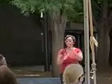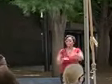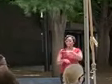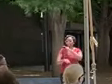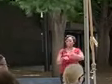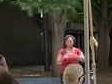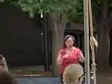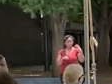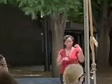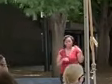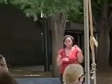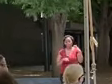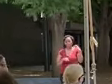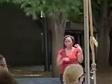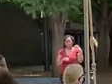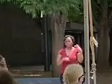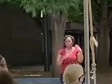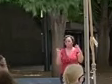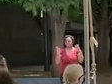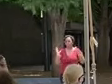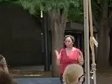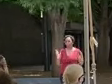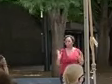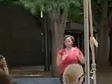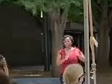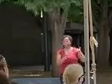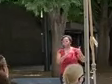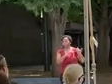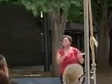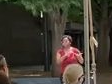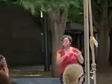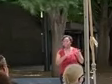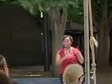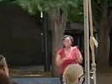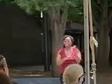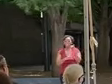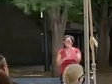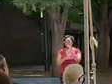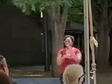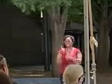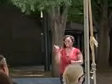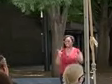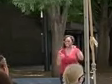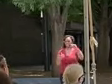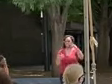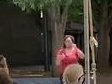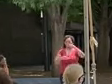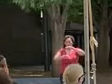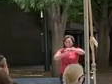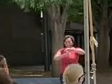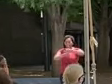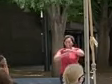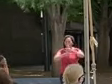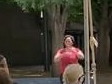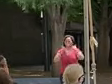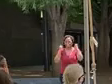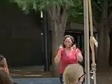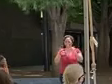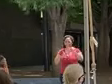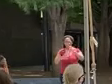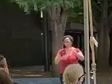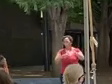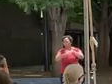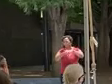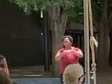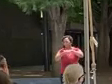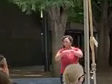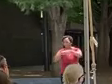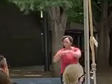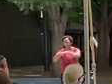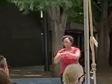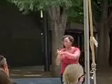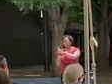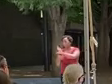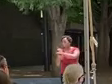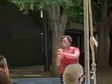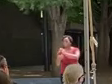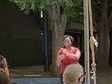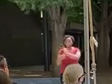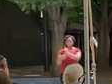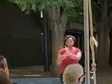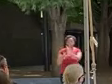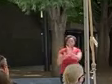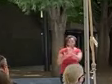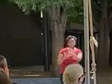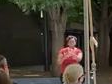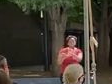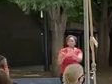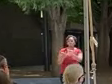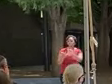The National Capitol Area Director is responsible for 16 superintendents who manage hundreds of park areas in the District of Columbia, Maryland, Virginia, and West Virginia.